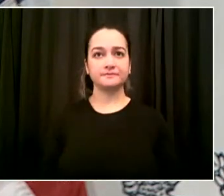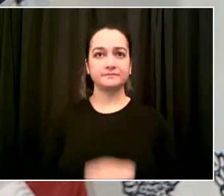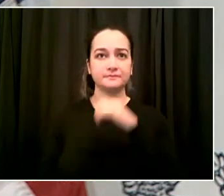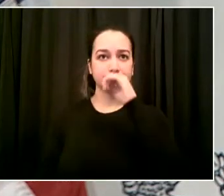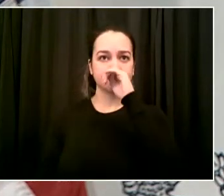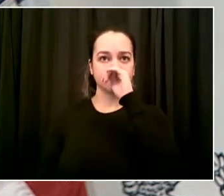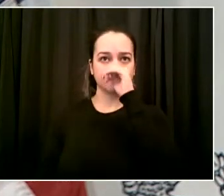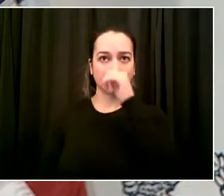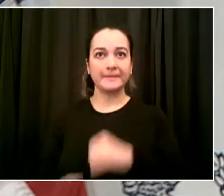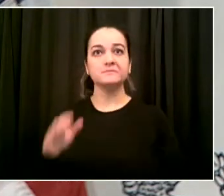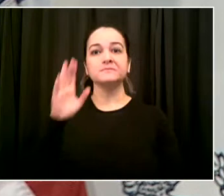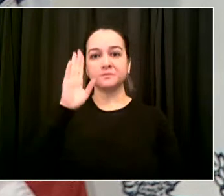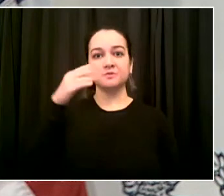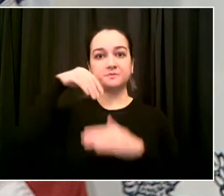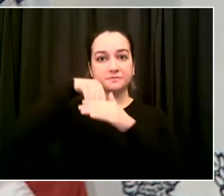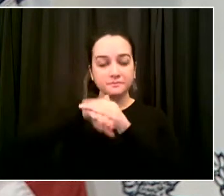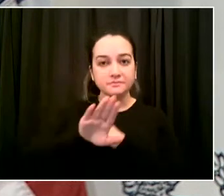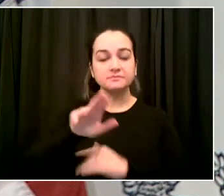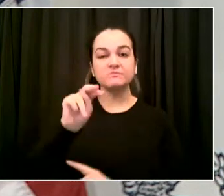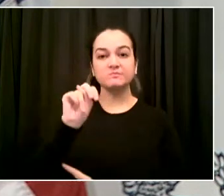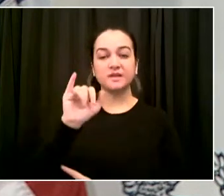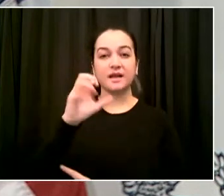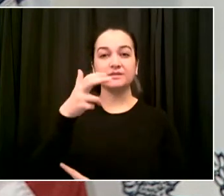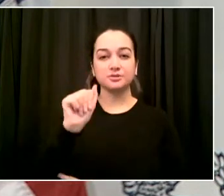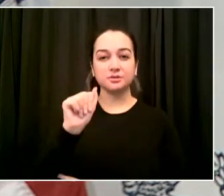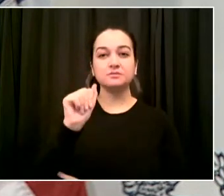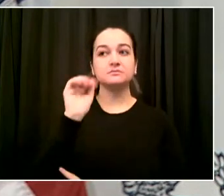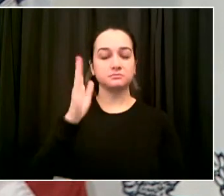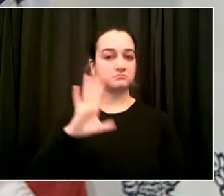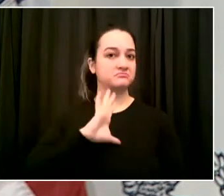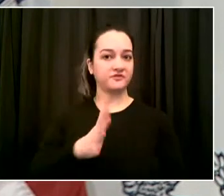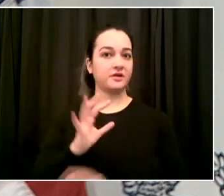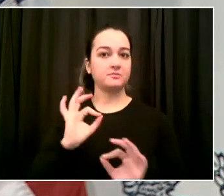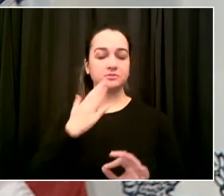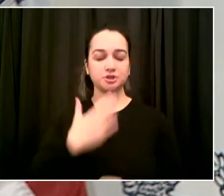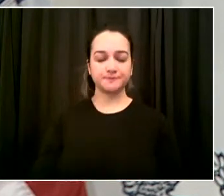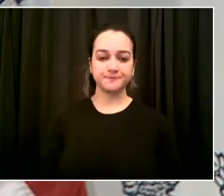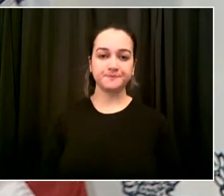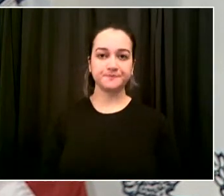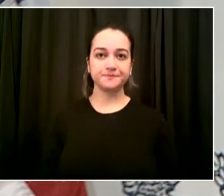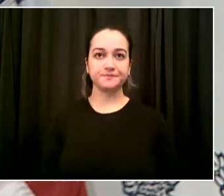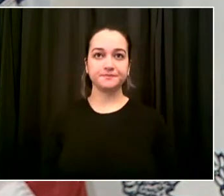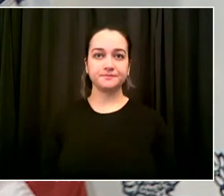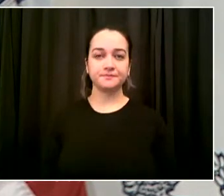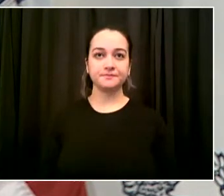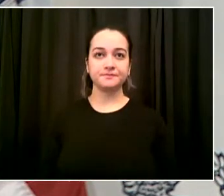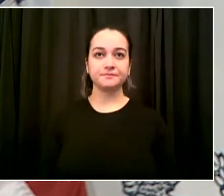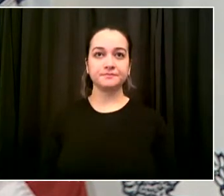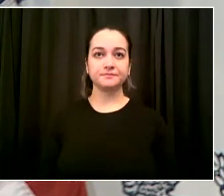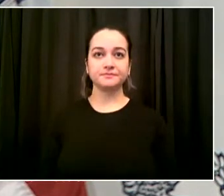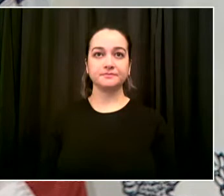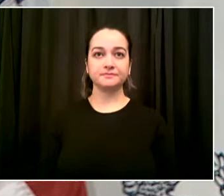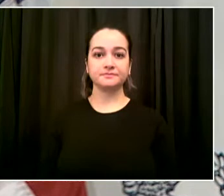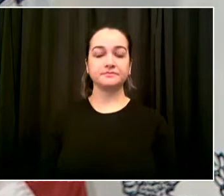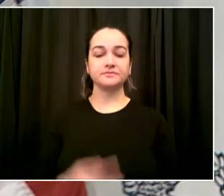WORKING WITH COMMUNITY ORORAGNIZATIONS HAVE POP UP SITES THAN IN PUBLILI CHOHOSUING. THAT IS WHERE WE HAVE TO GO TO MAKE THIS EFFORT WORK.